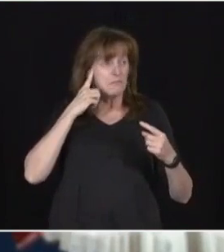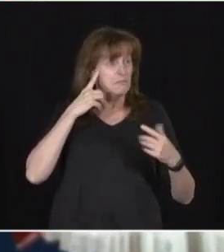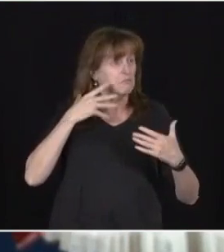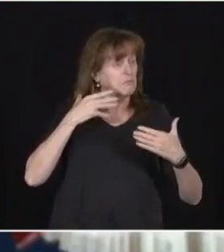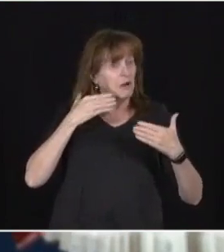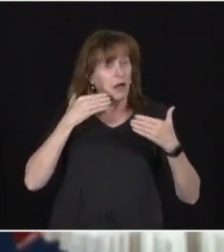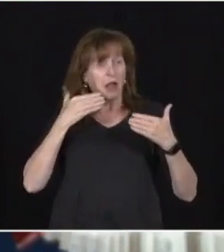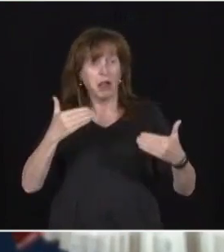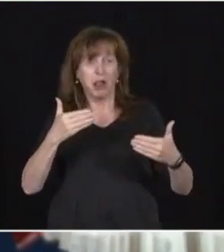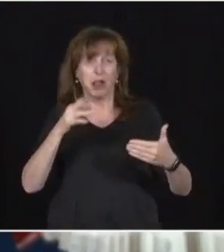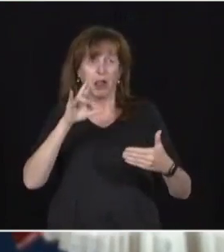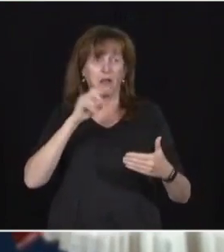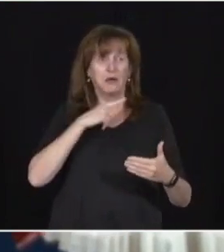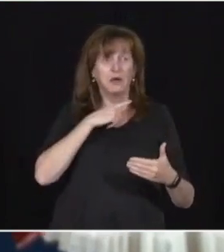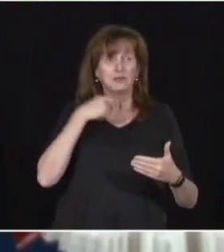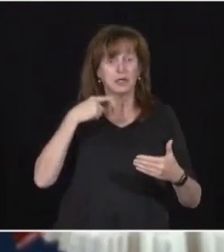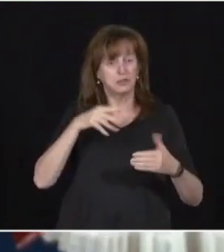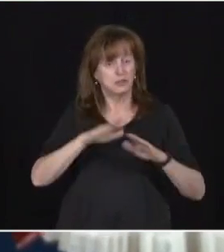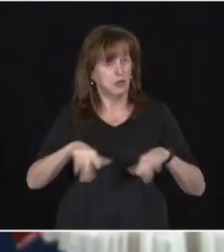priority is the safety of our children.